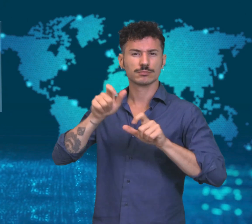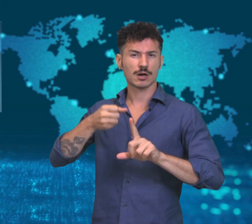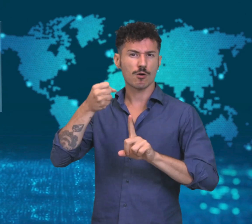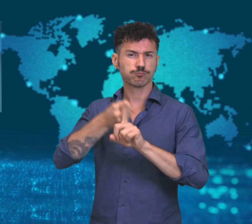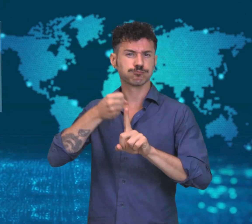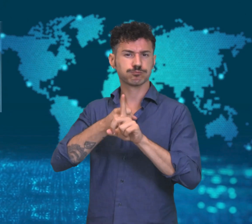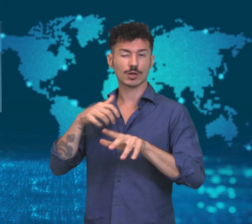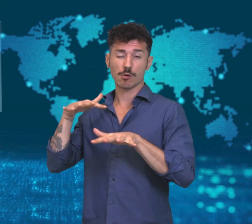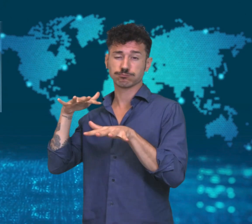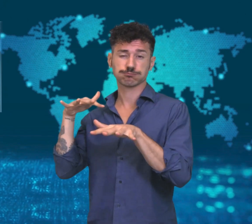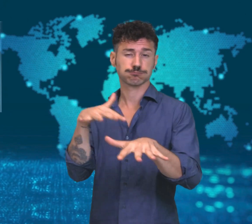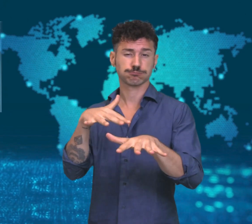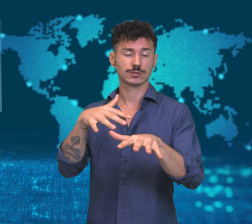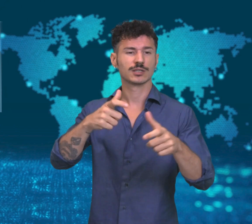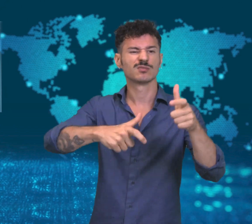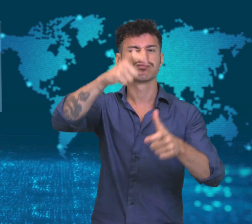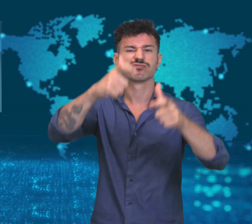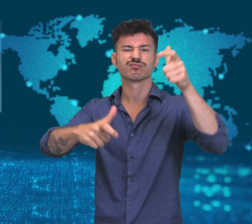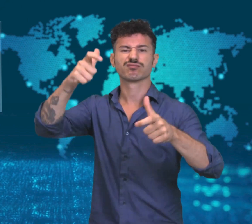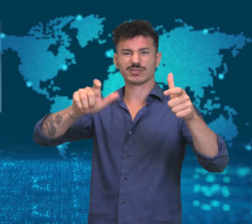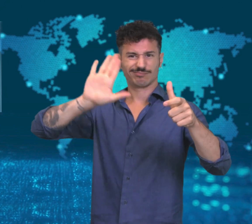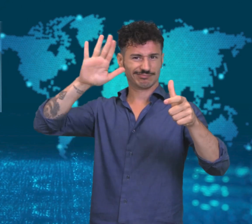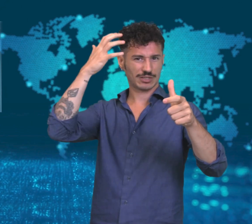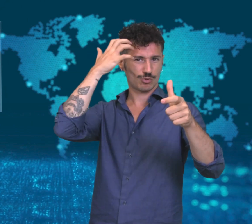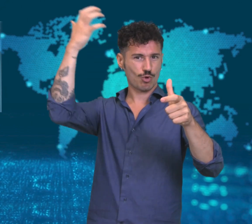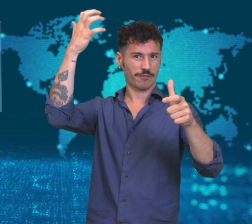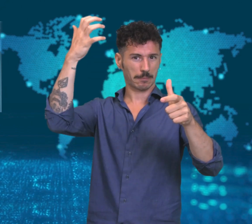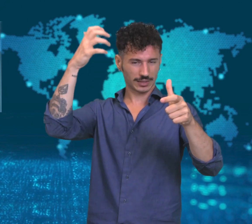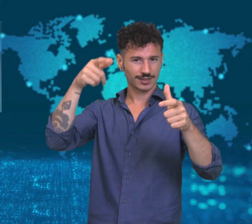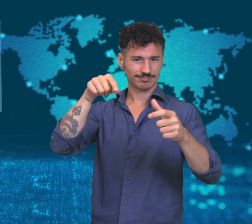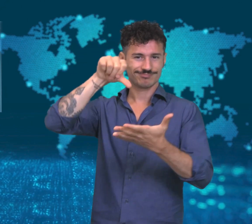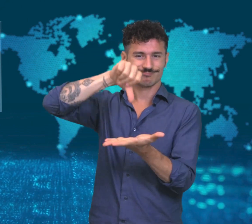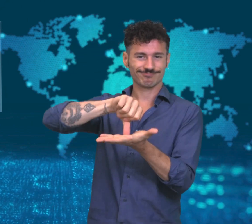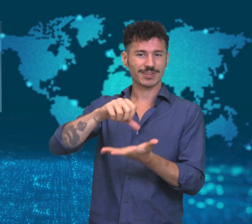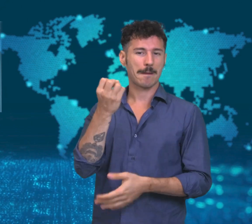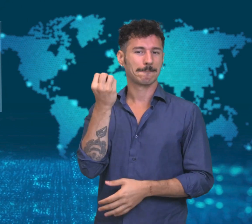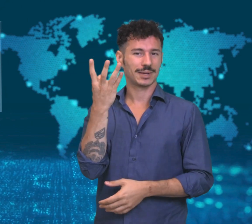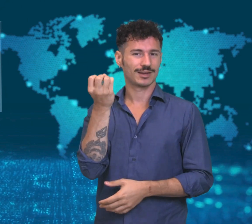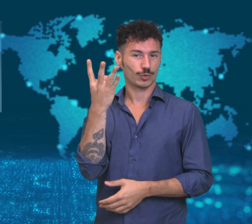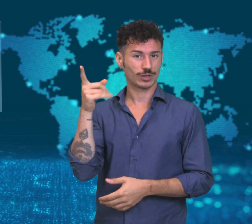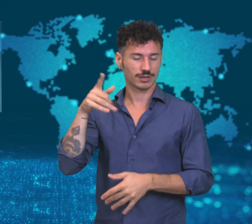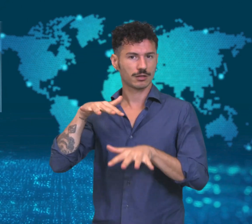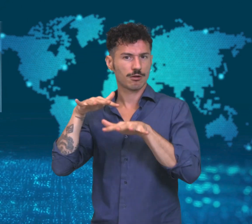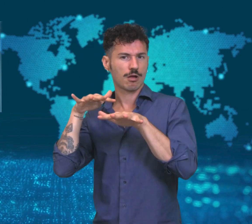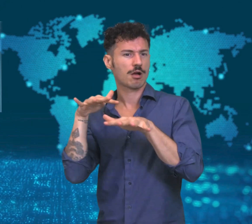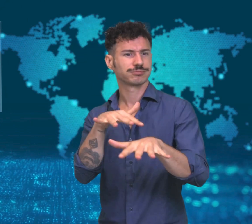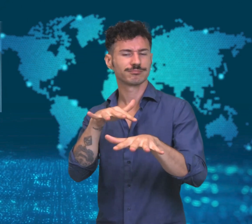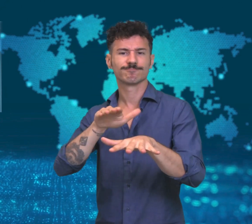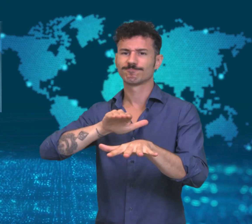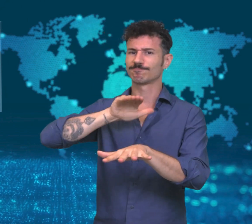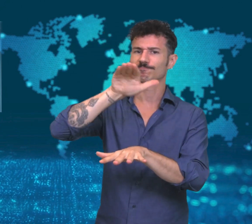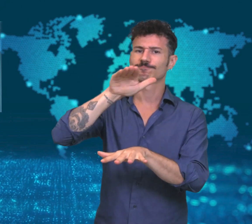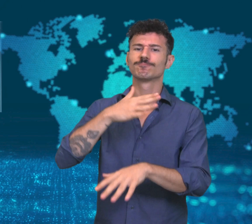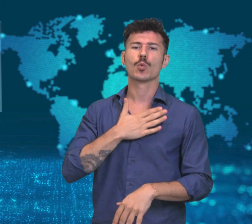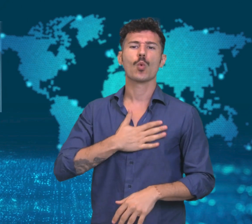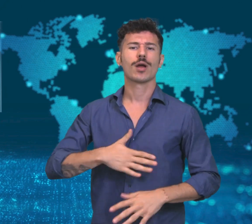In Lebanon, protesters have stormed government buildings in Beirut